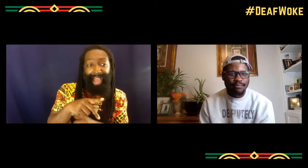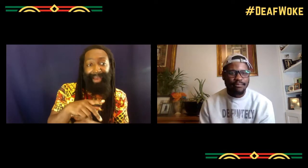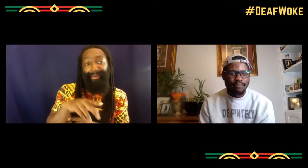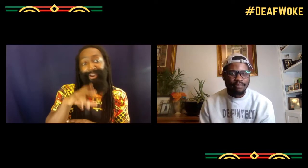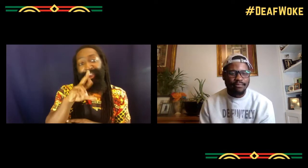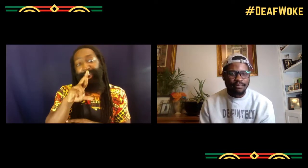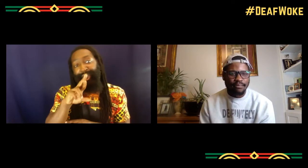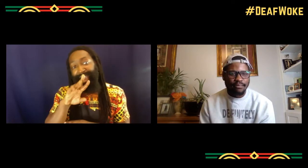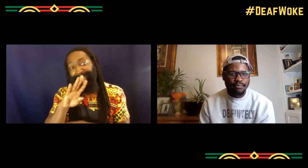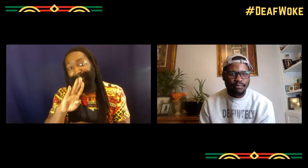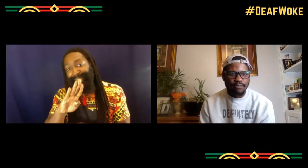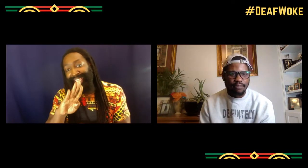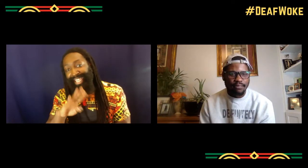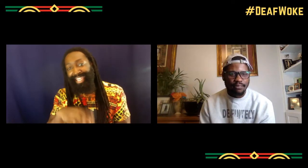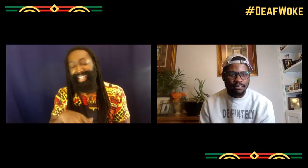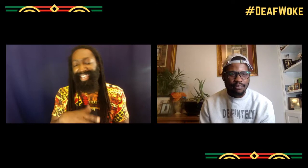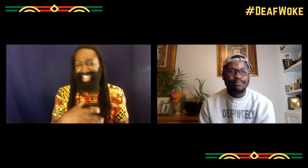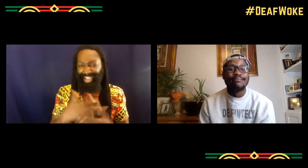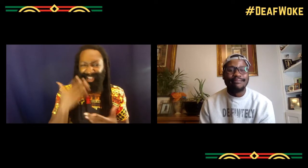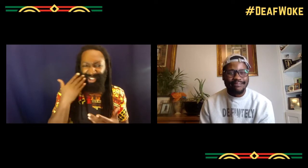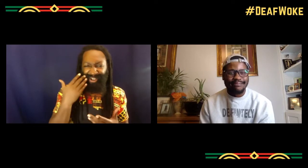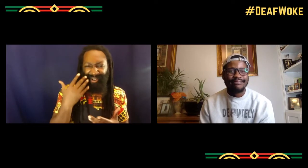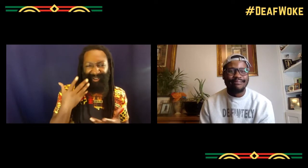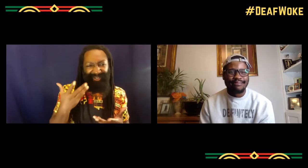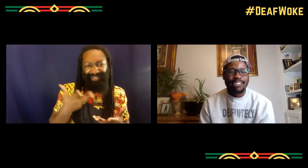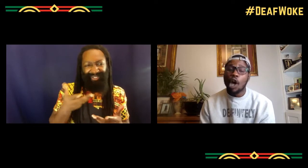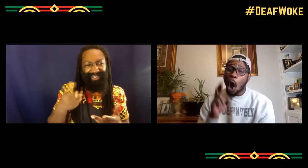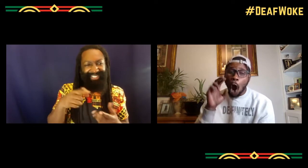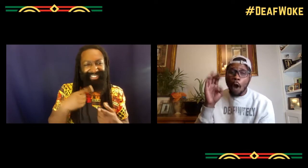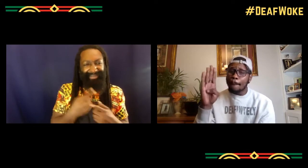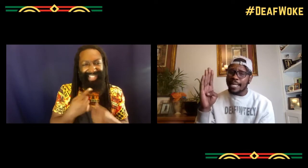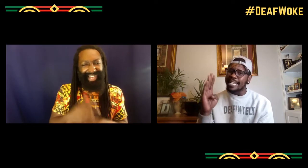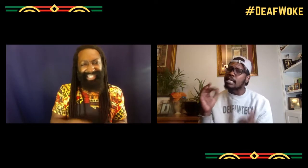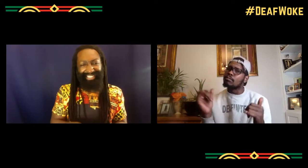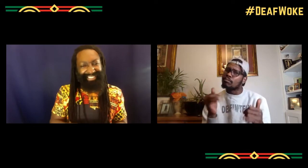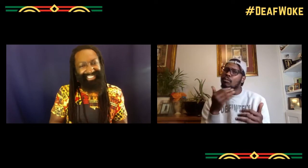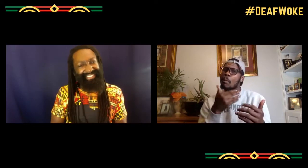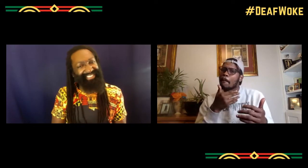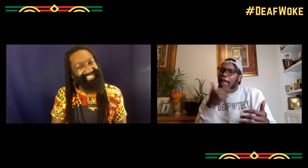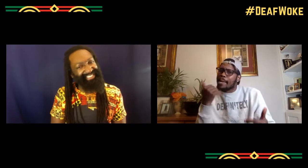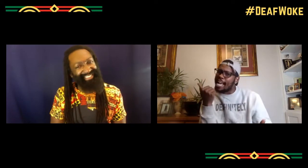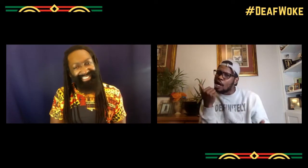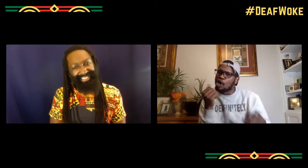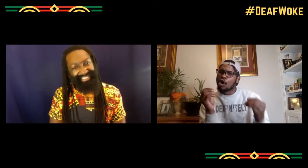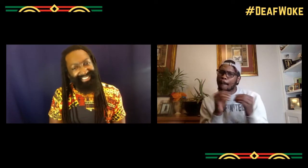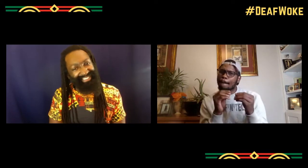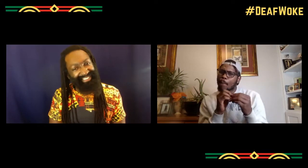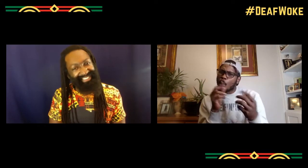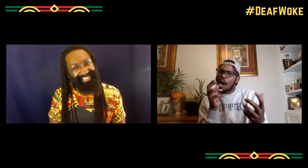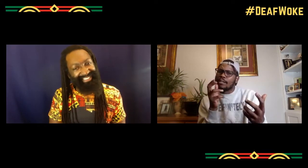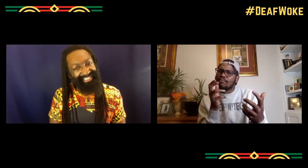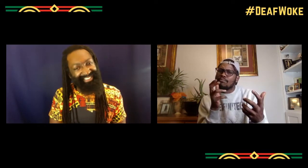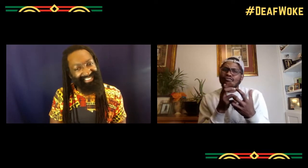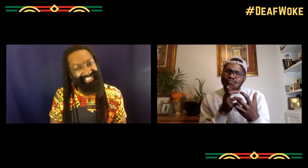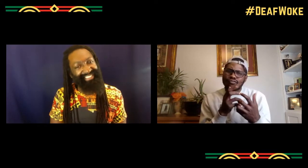And especially with rap, R&B, you know, you know, I see that sometimes.